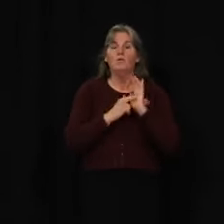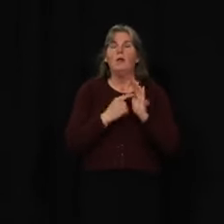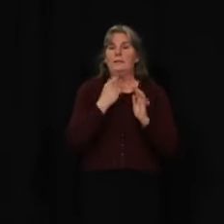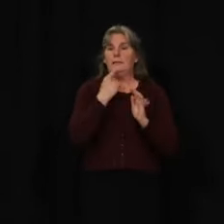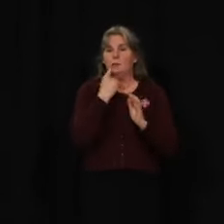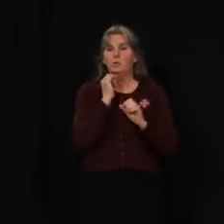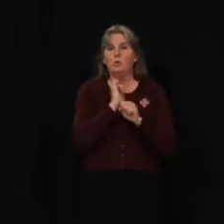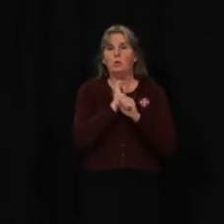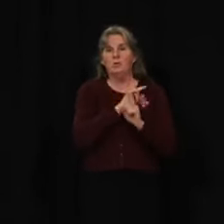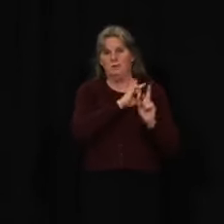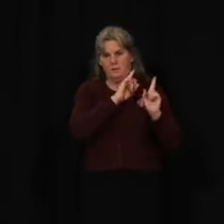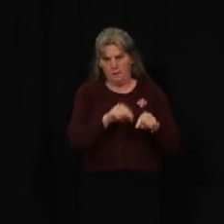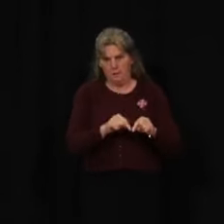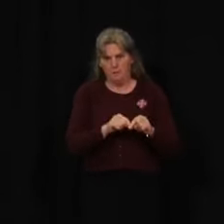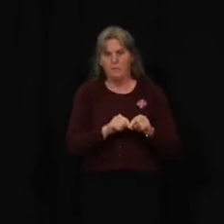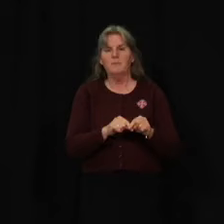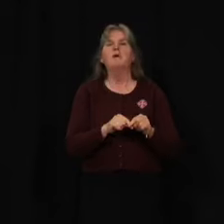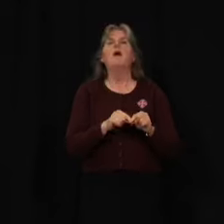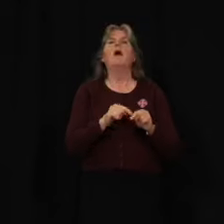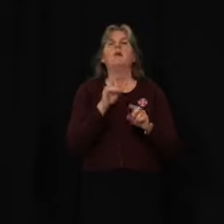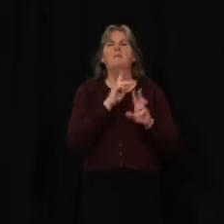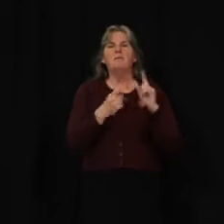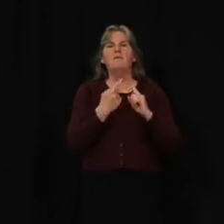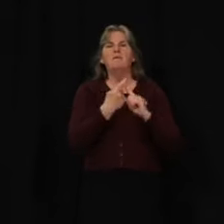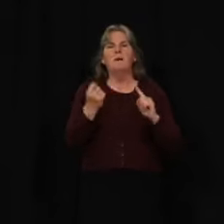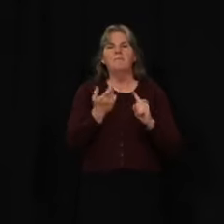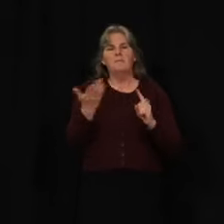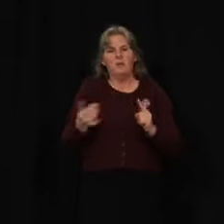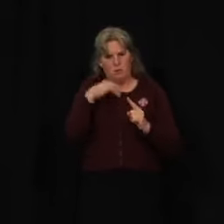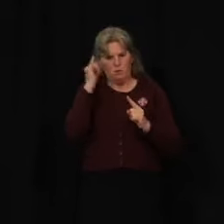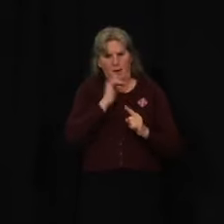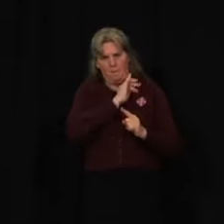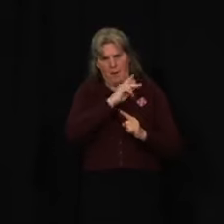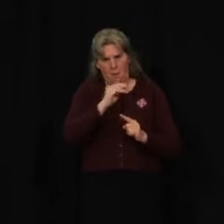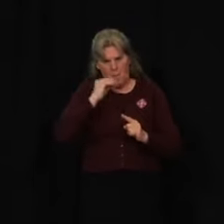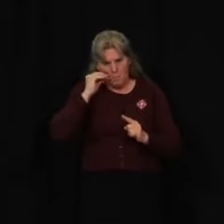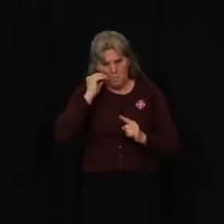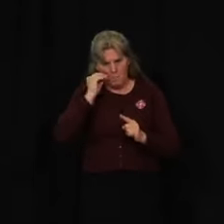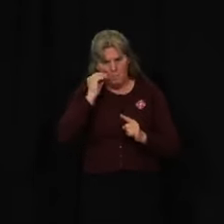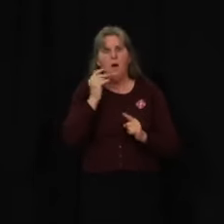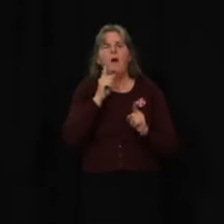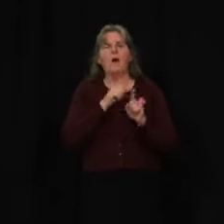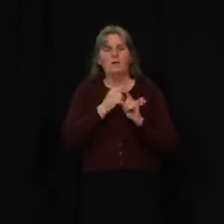Yukoners, nonresident family members of Yukon residents, individuals transiting through